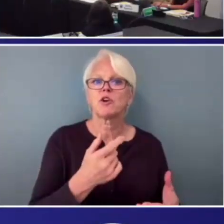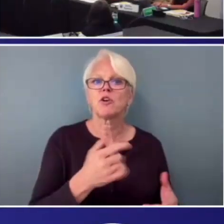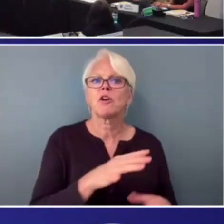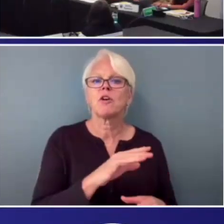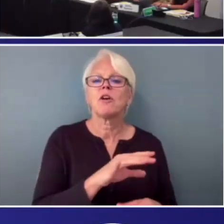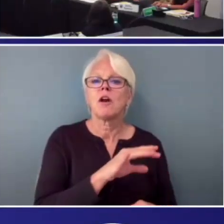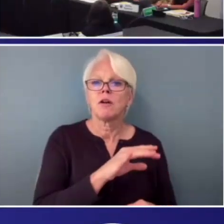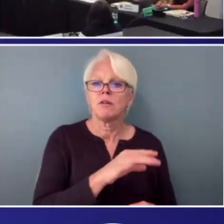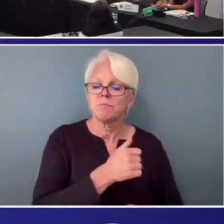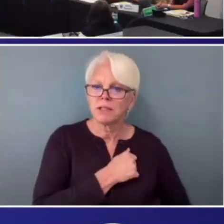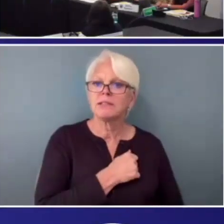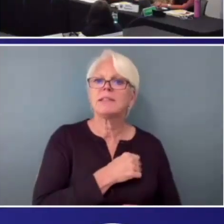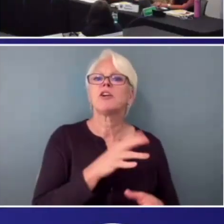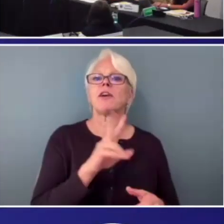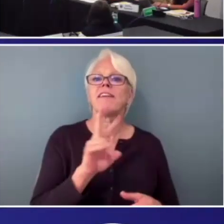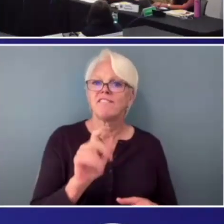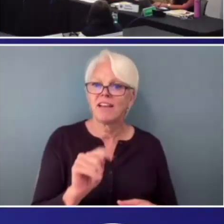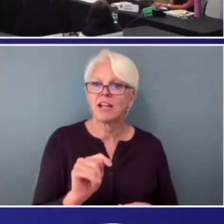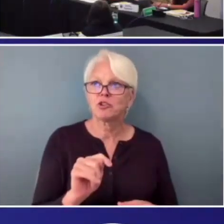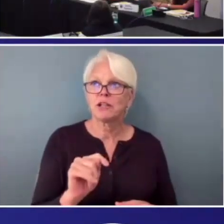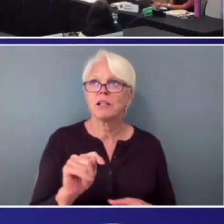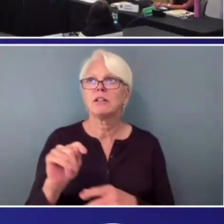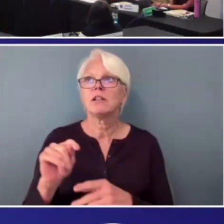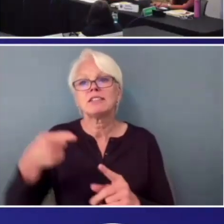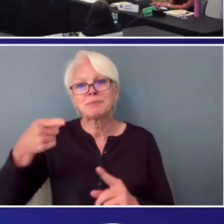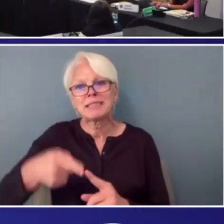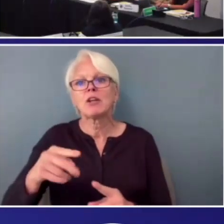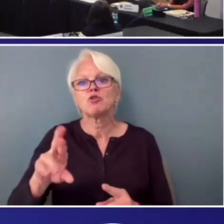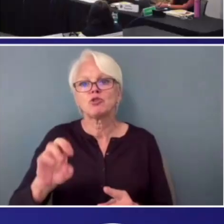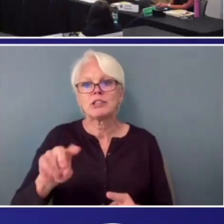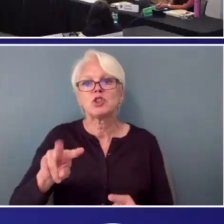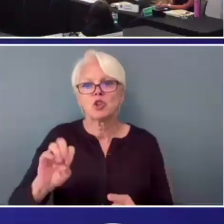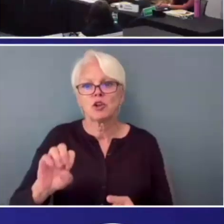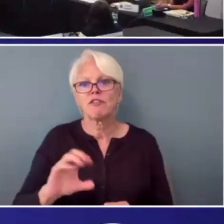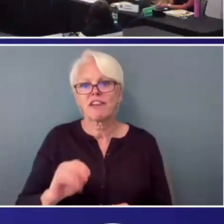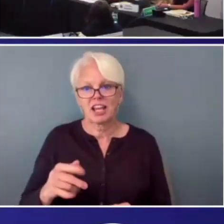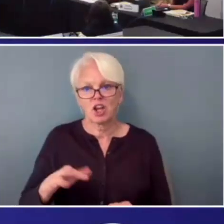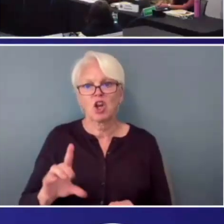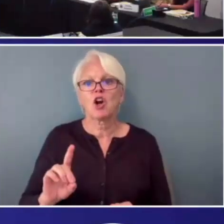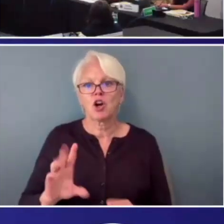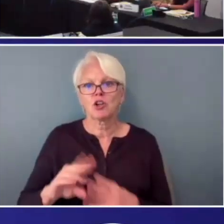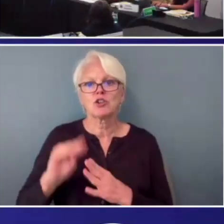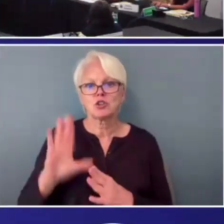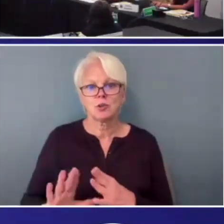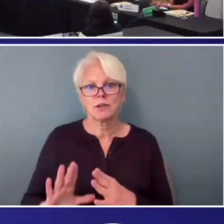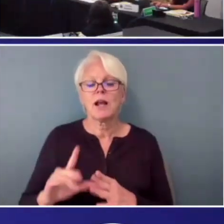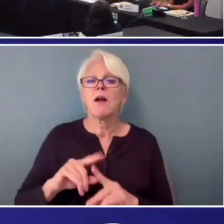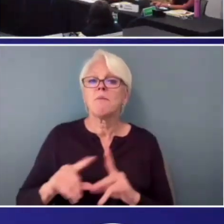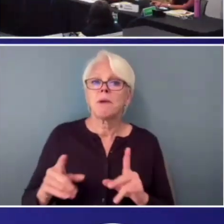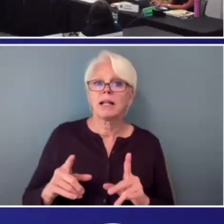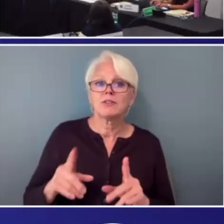students. But there's a potential in talking to our constituents that some of